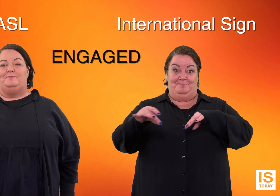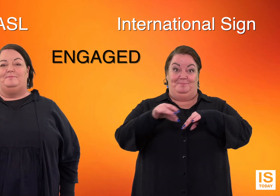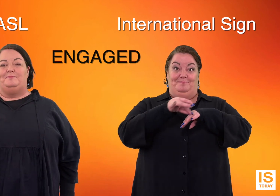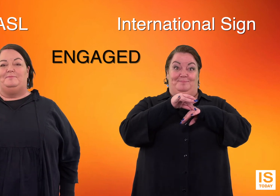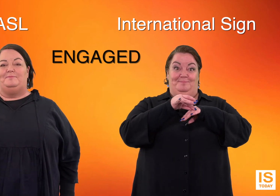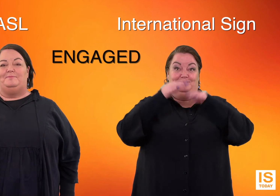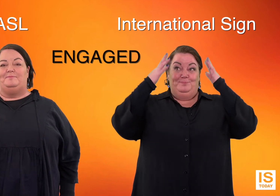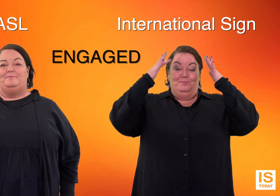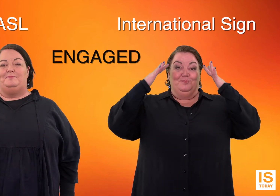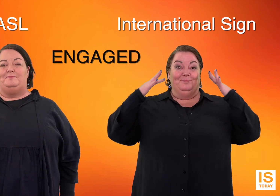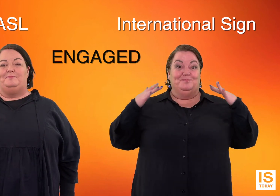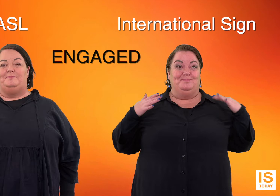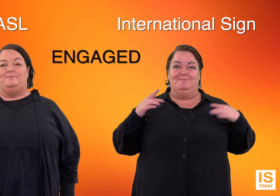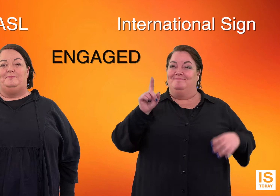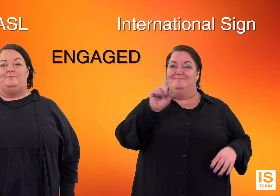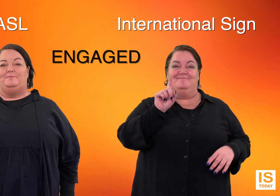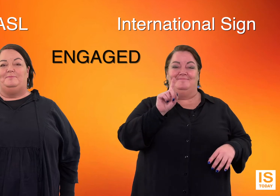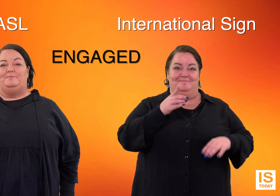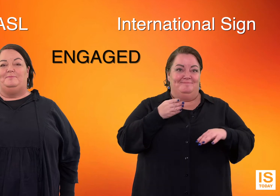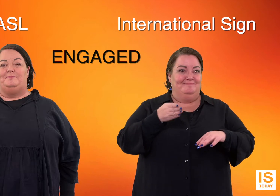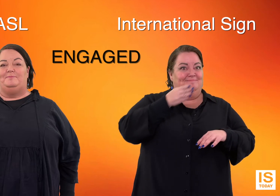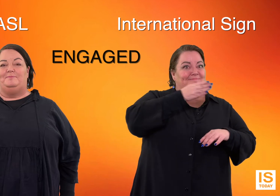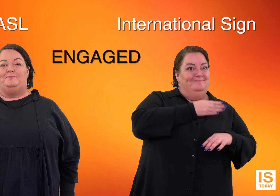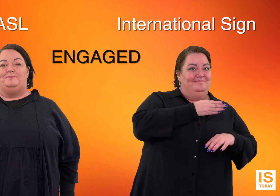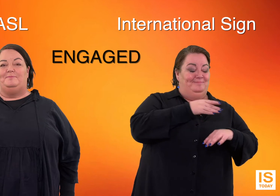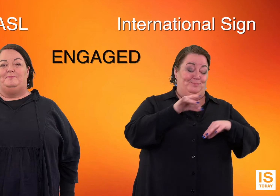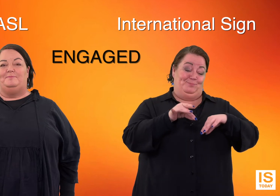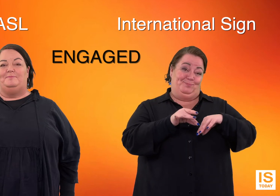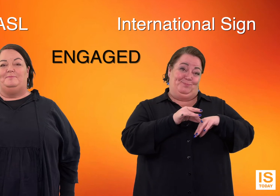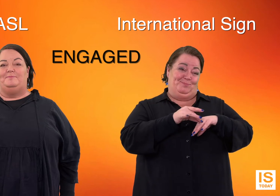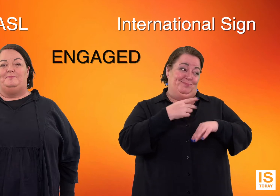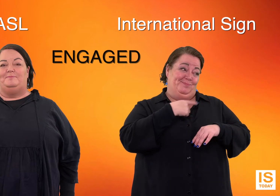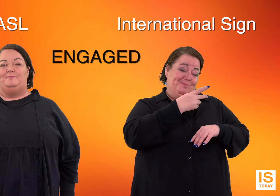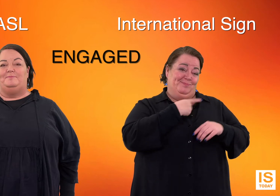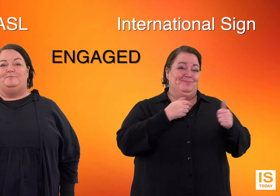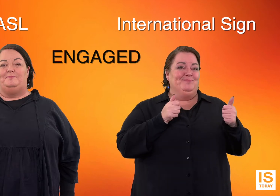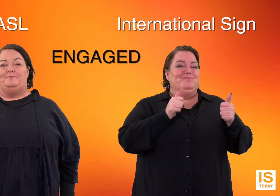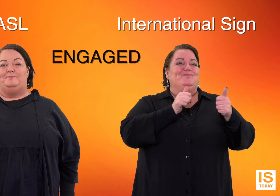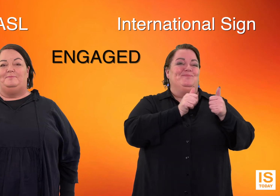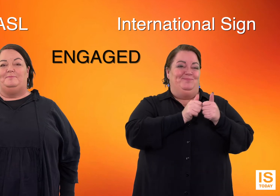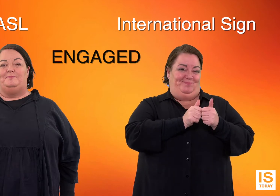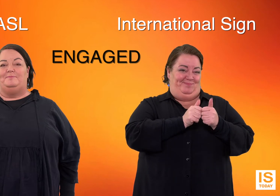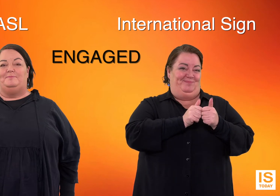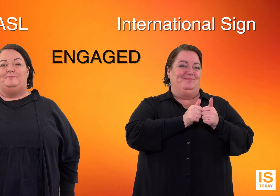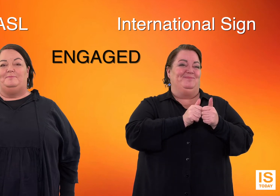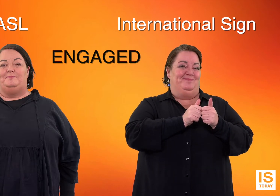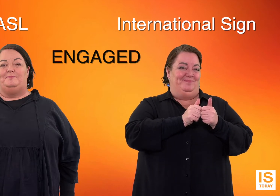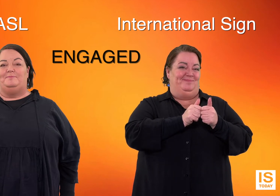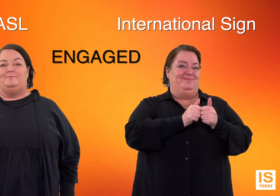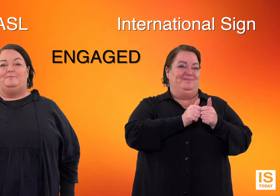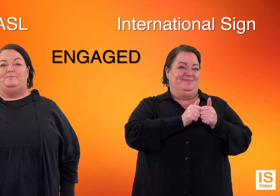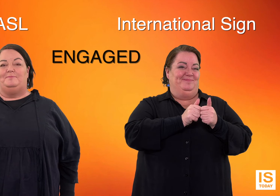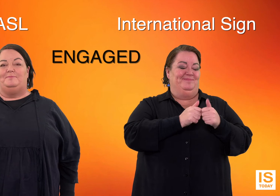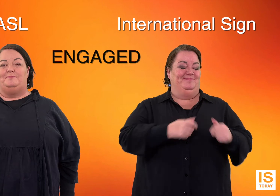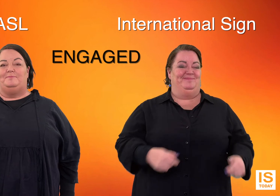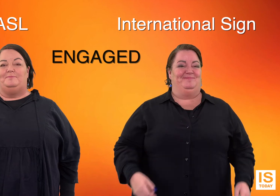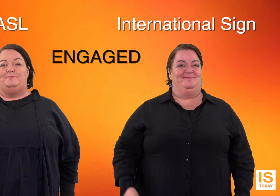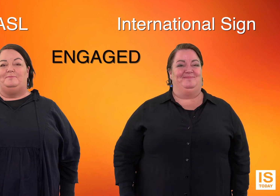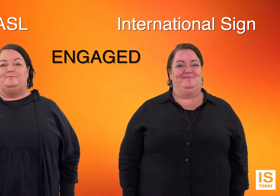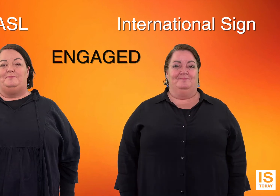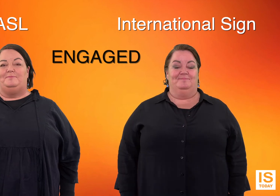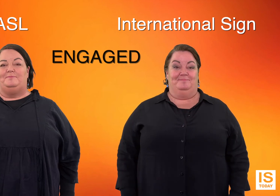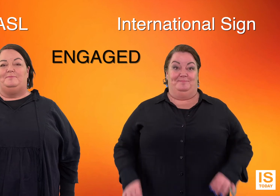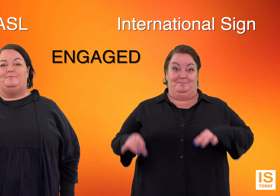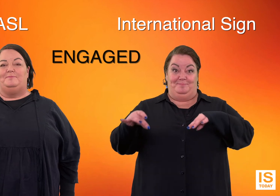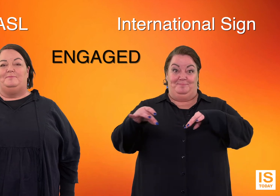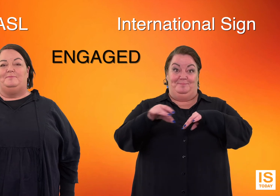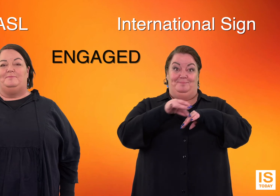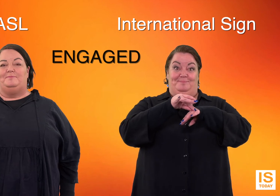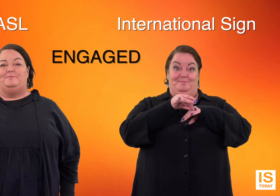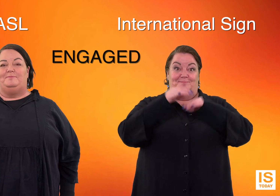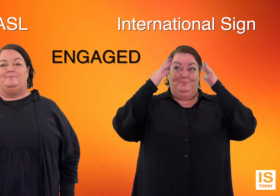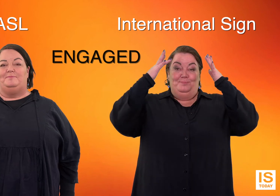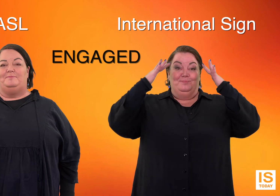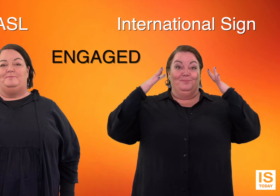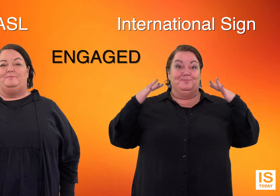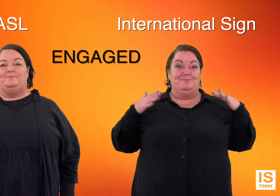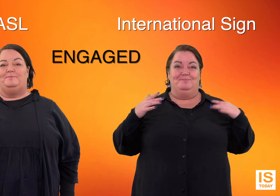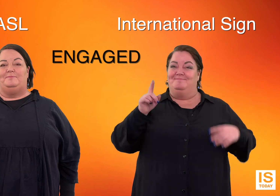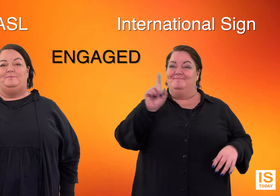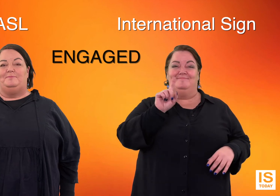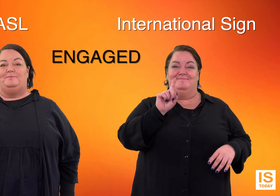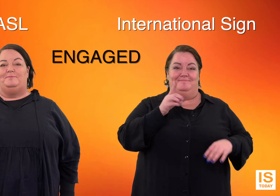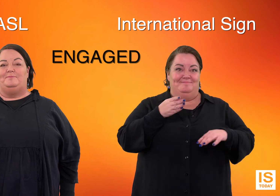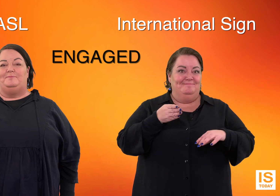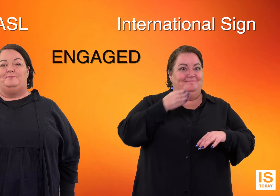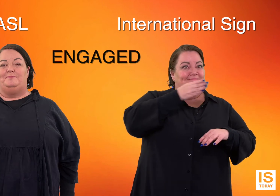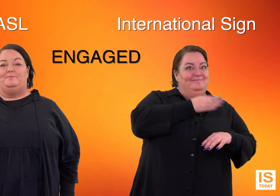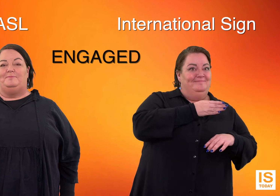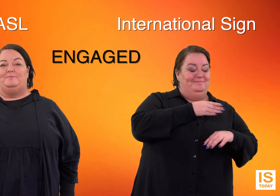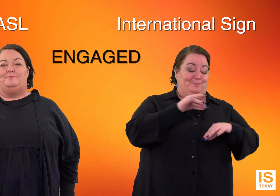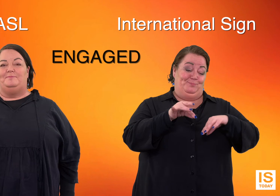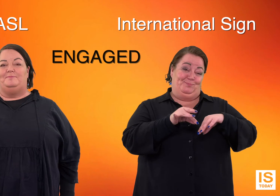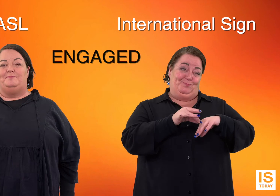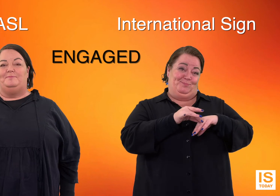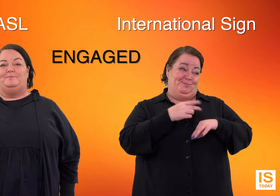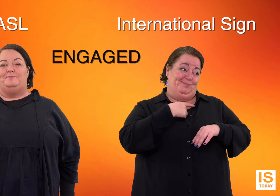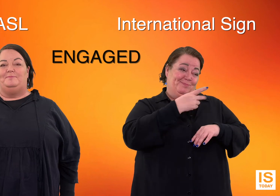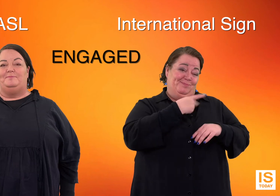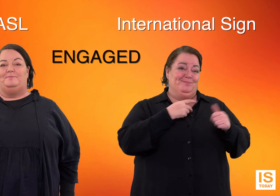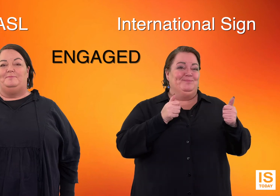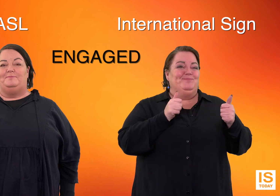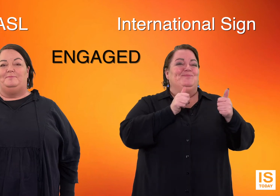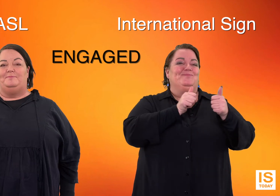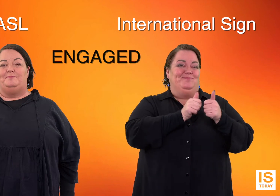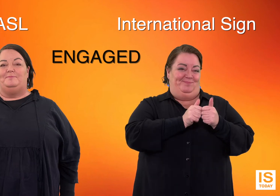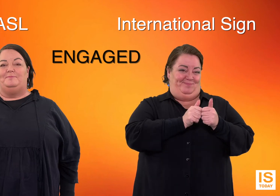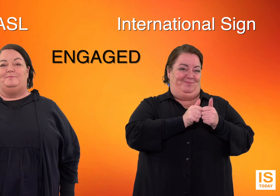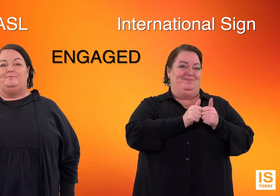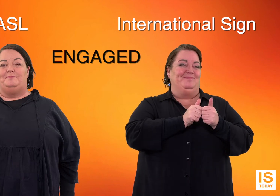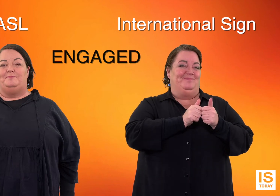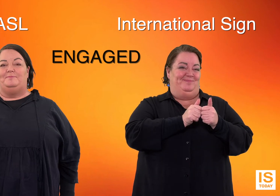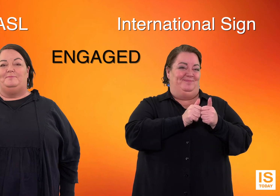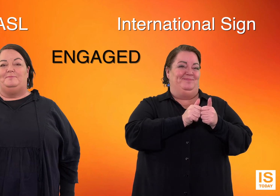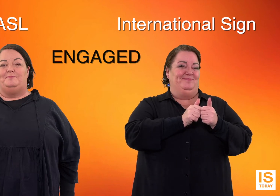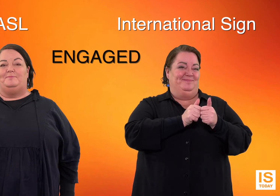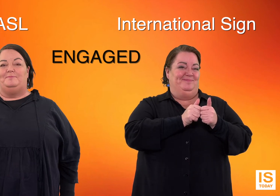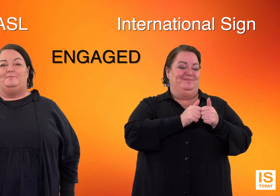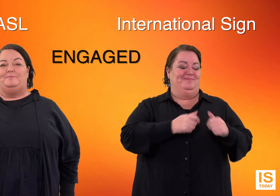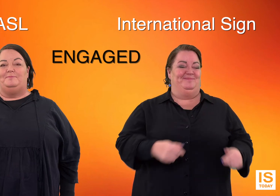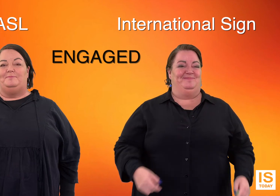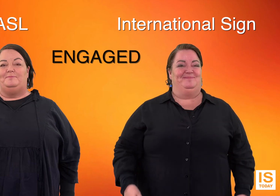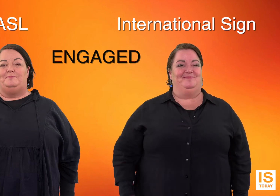Describe the ENGAGED as example “married, no, before we meet”.